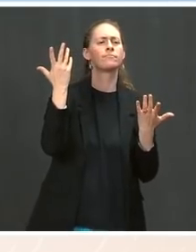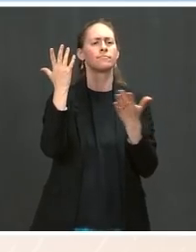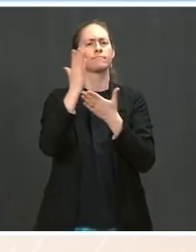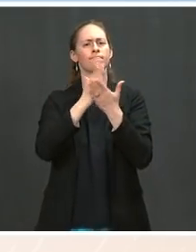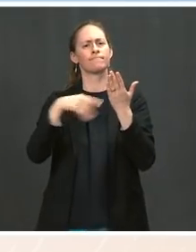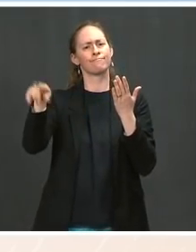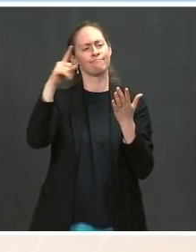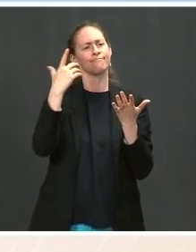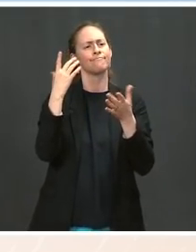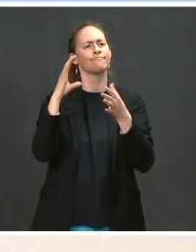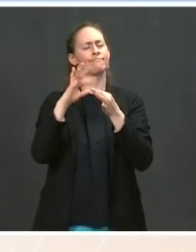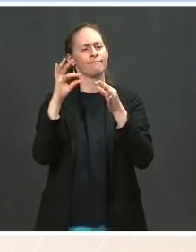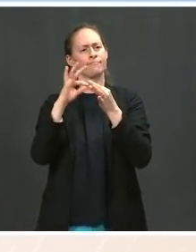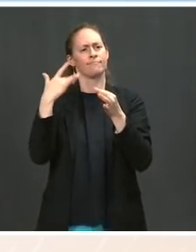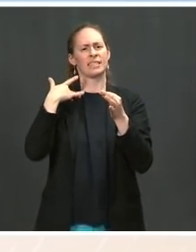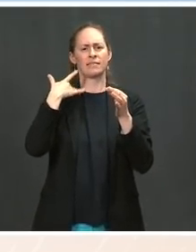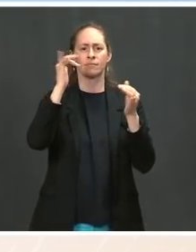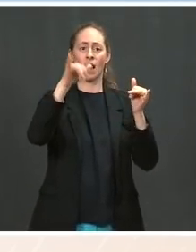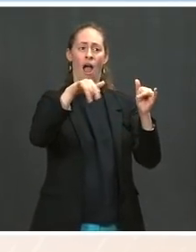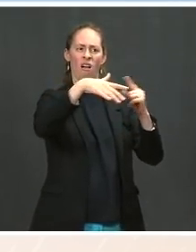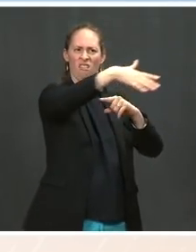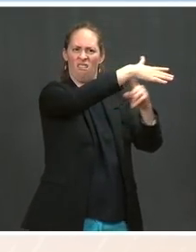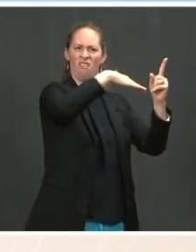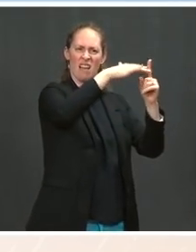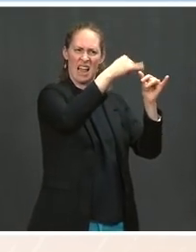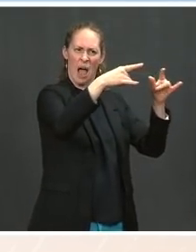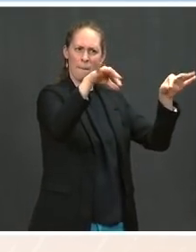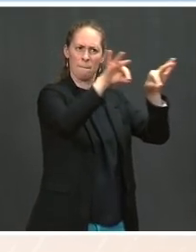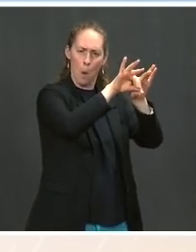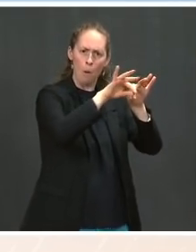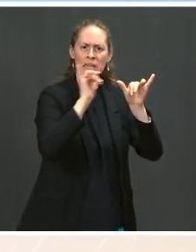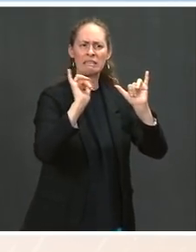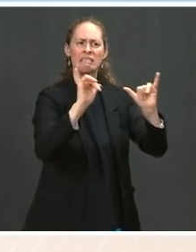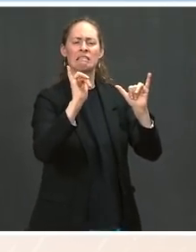The Press: -- because, otherwise, a message to the Taliban would be, "Wait us out,"